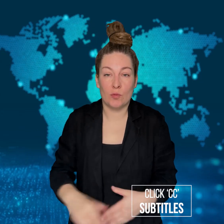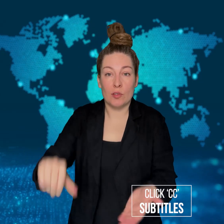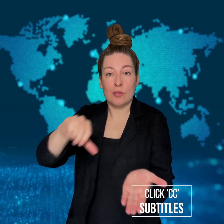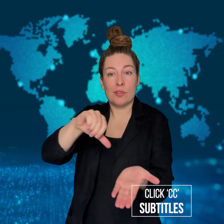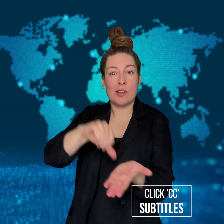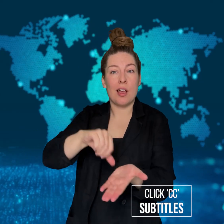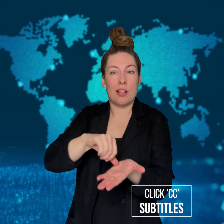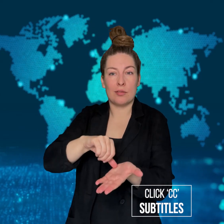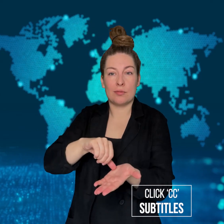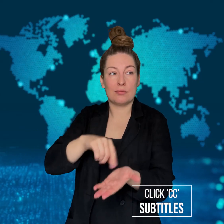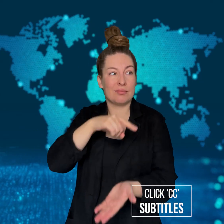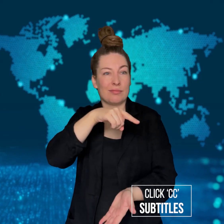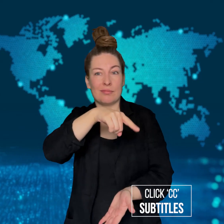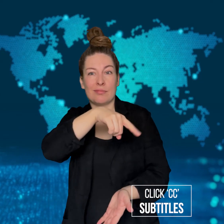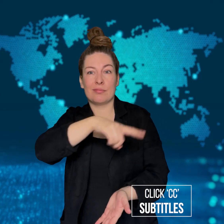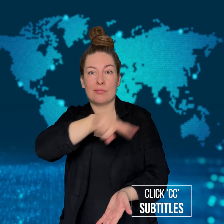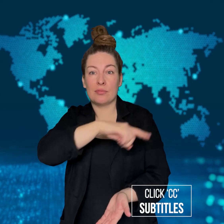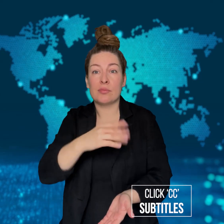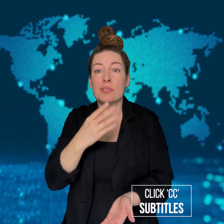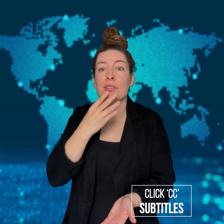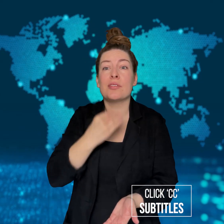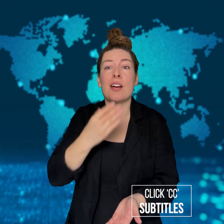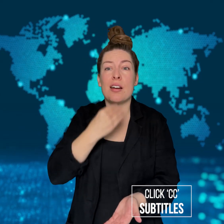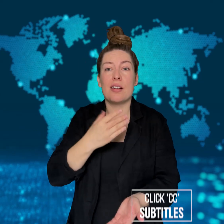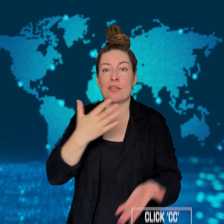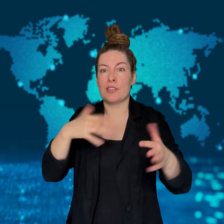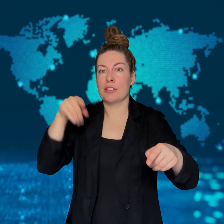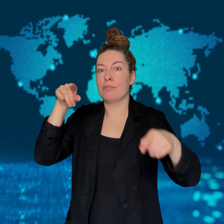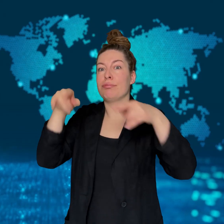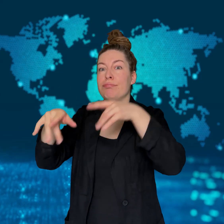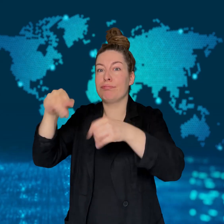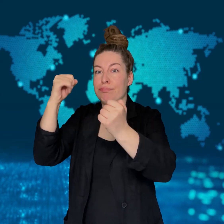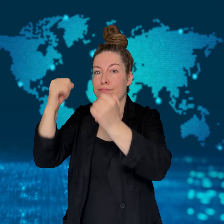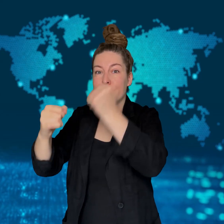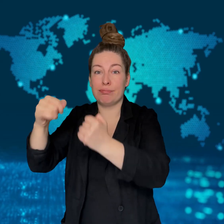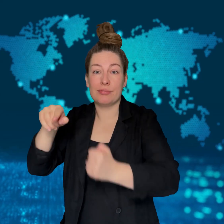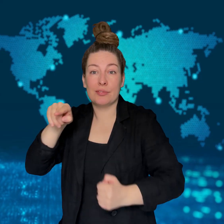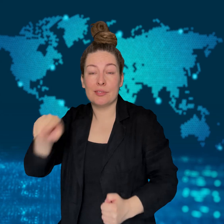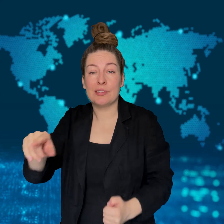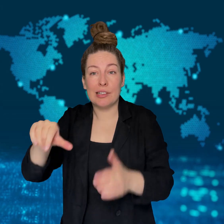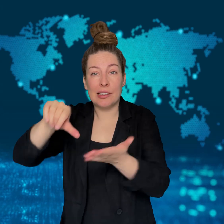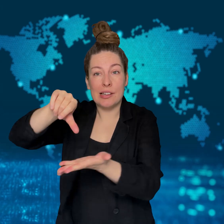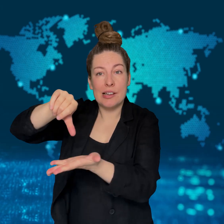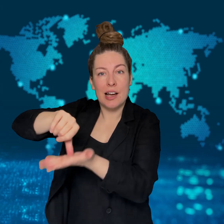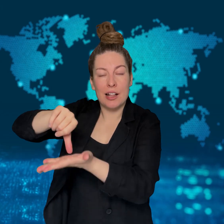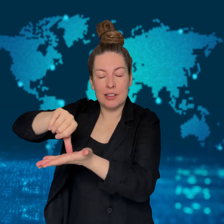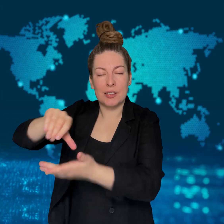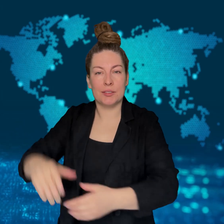Attacked by Israel